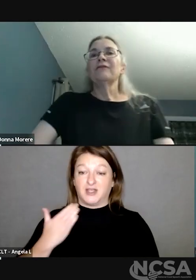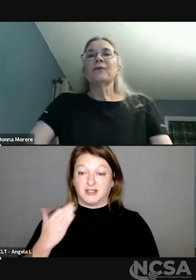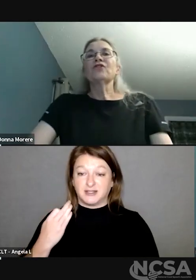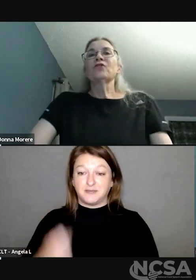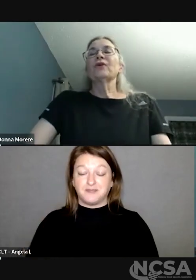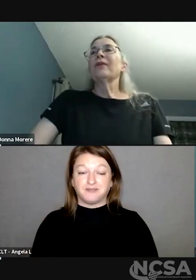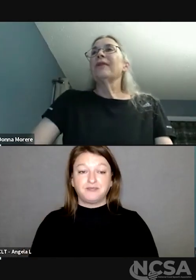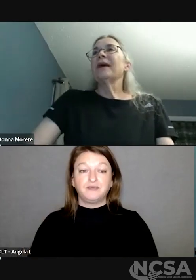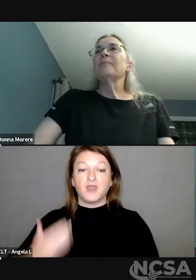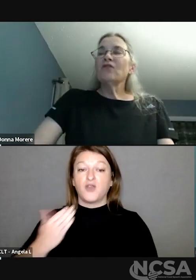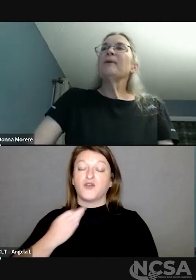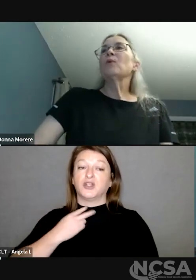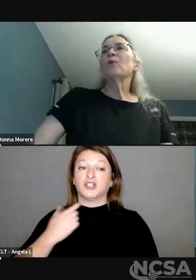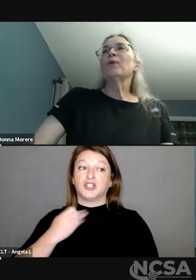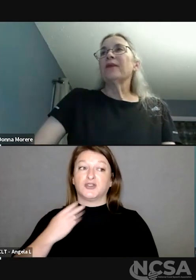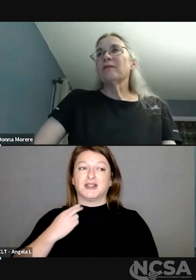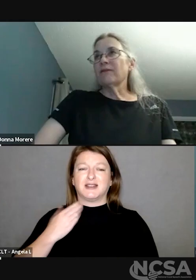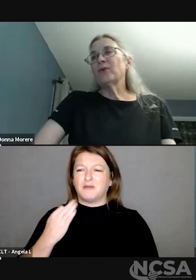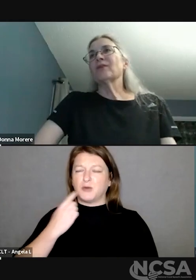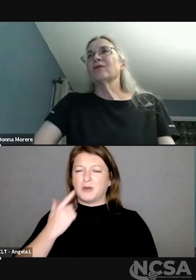for children that most people wouldn't think of cueing to.